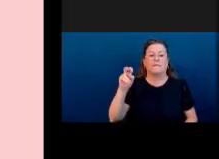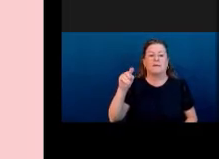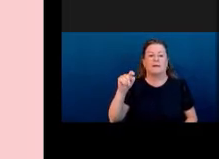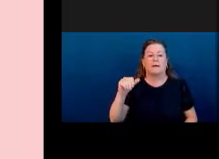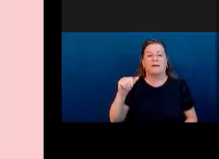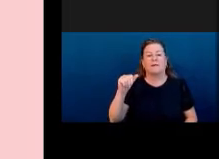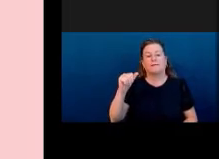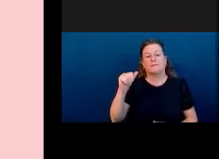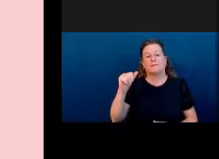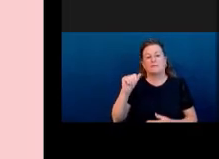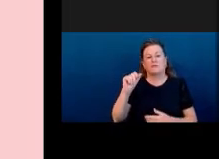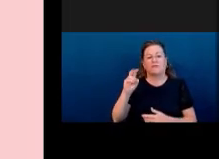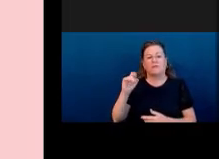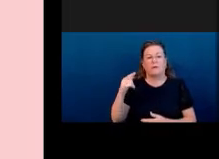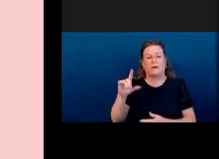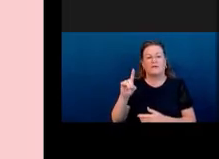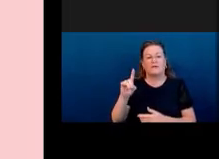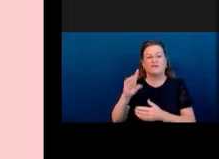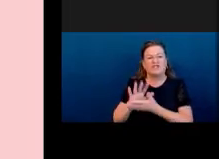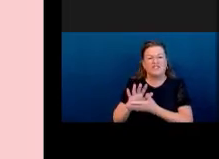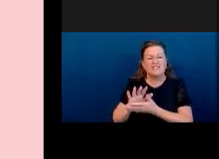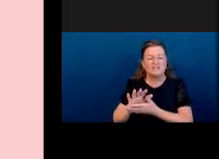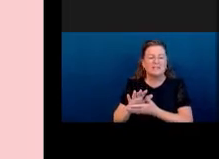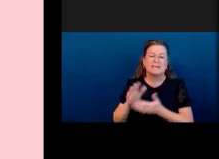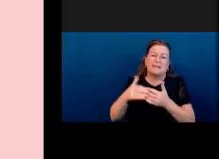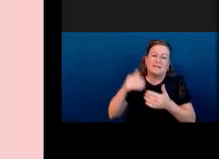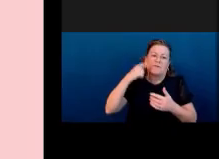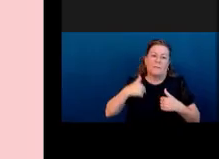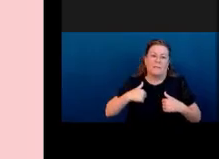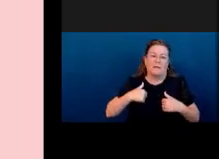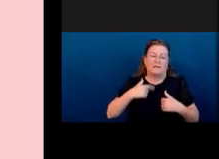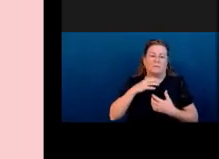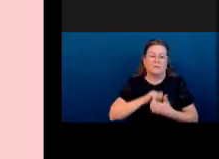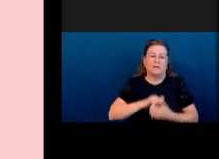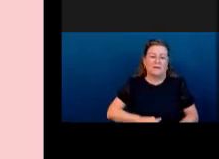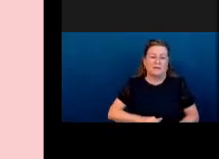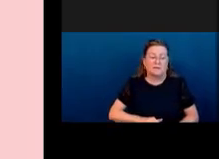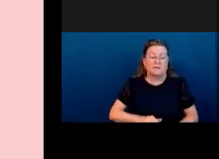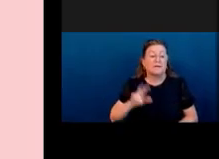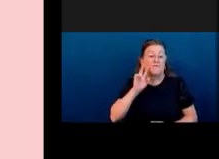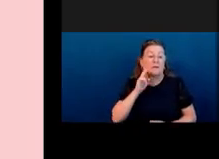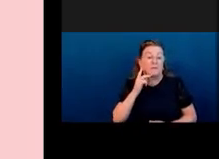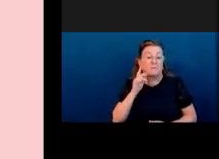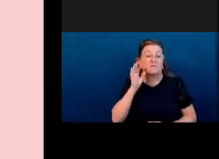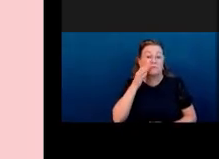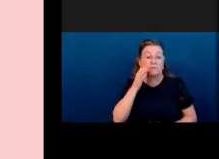to digest it. Whereas some of those vegetables and fruits, they're really good for a gut microbiome, but they can be